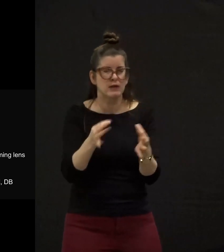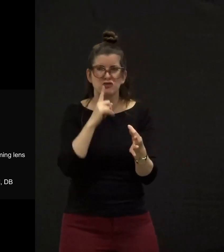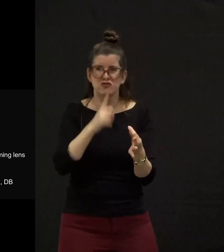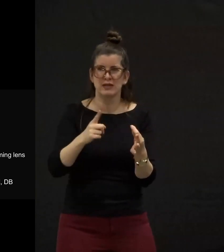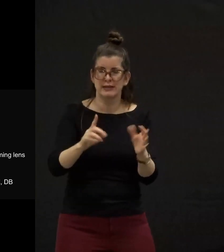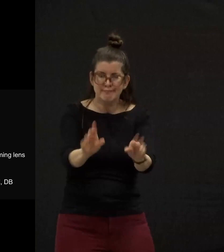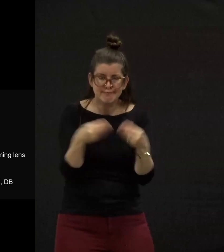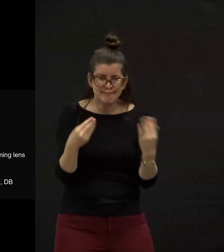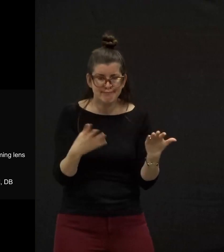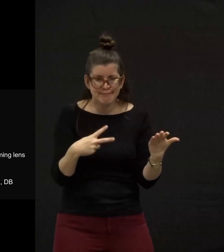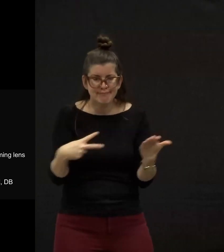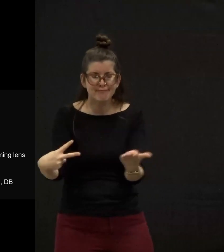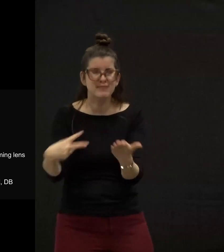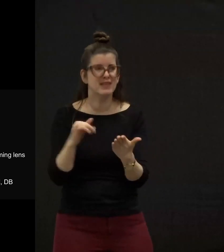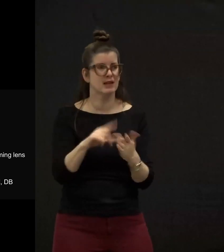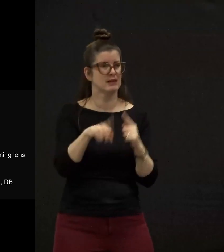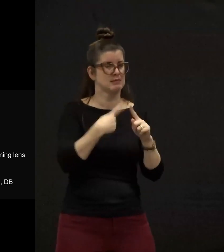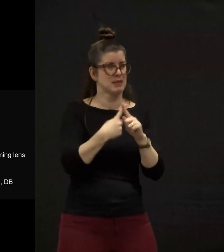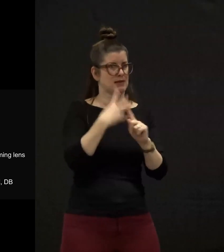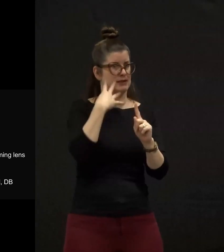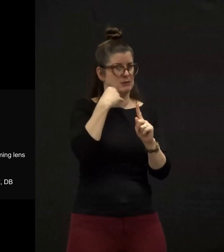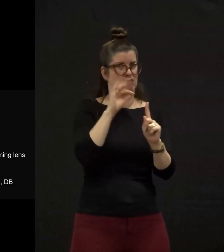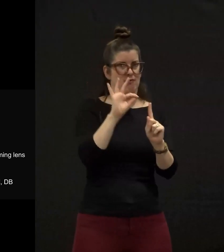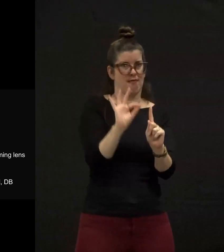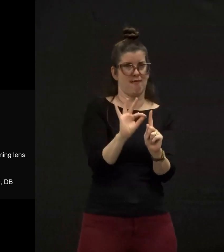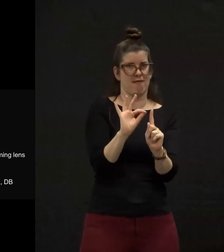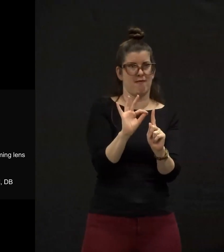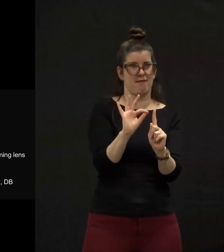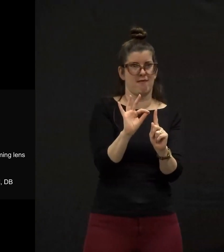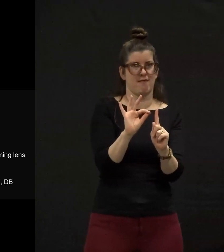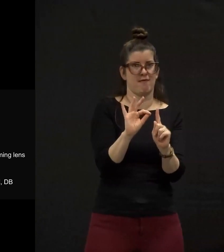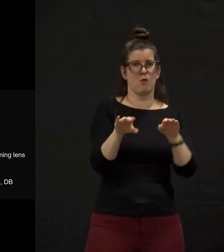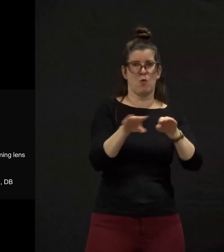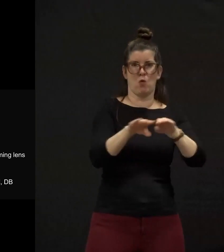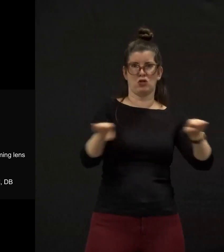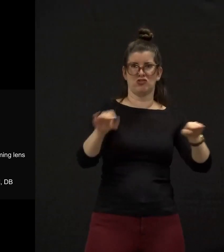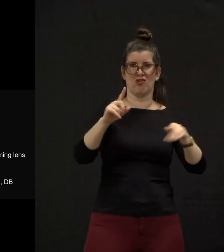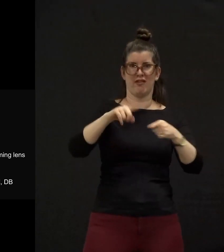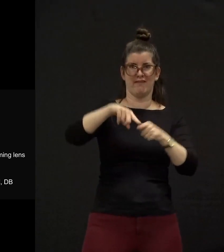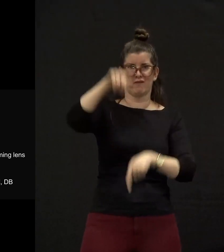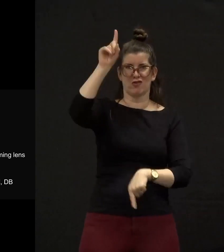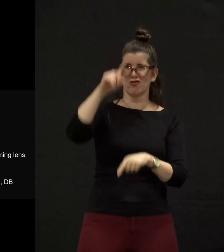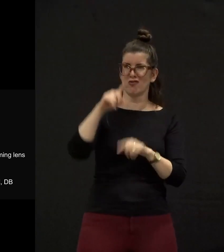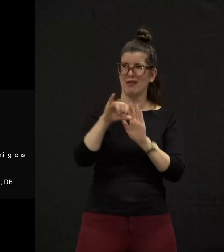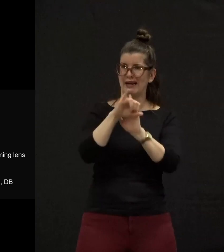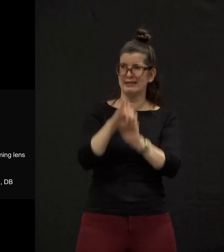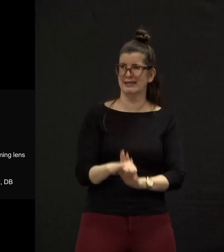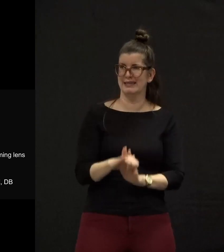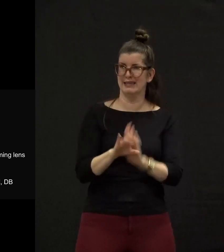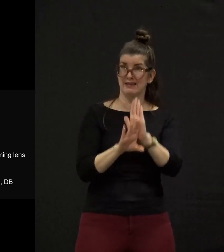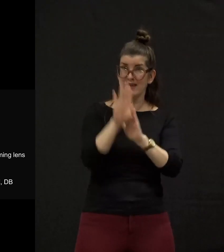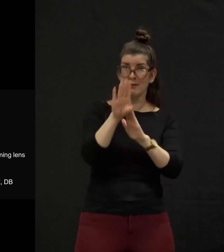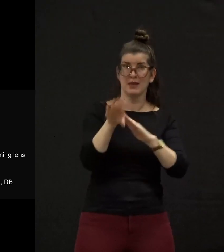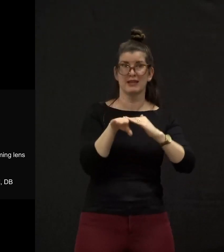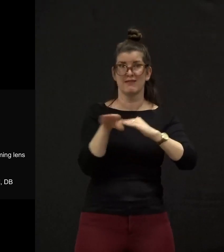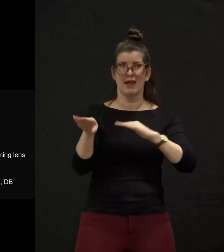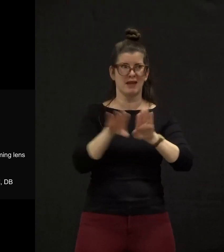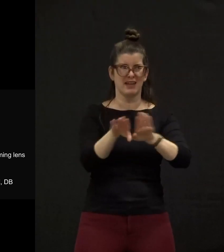because it's all about the experience of horizontal and vertical identity development when a parent might have one identity